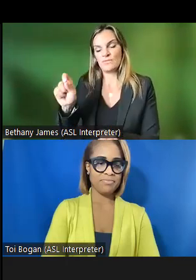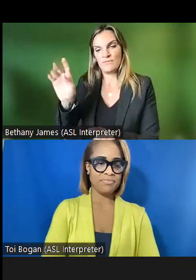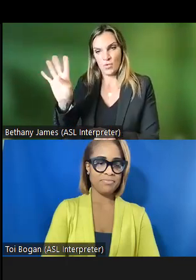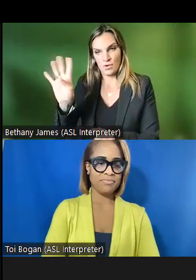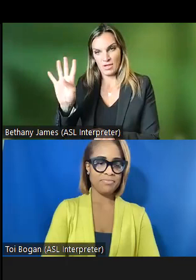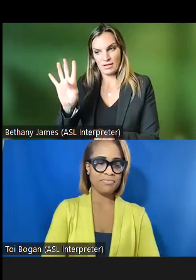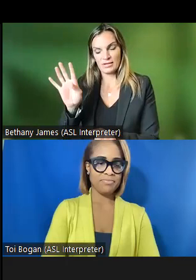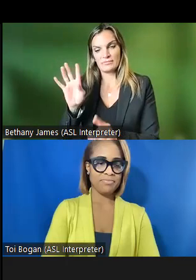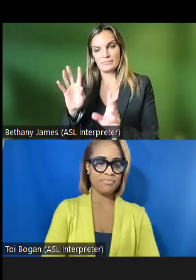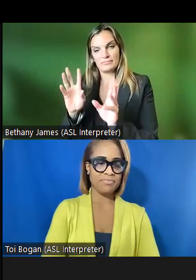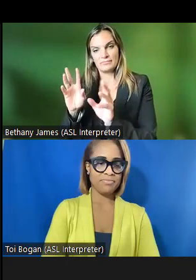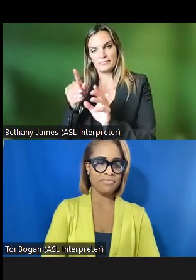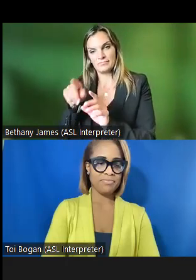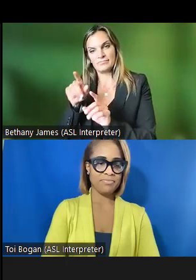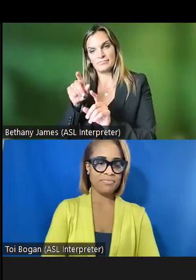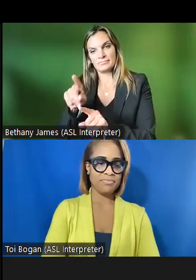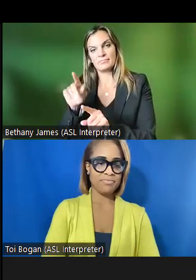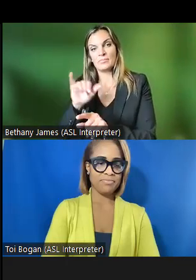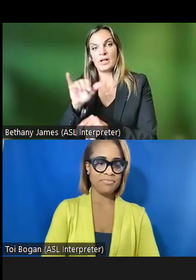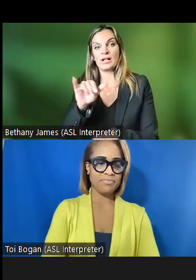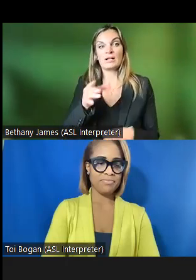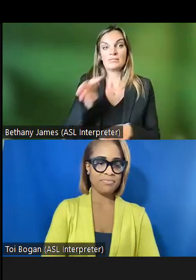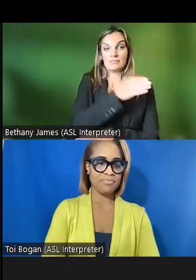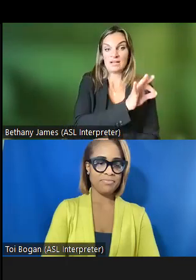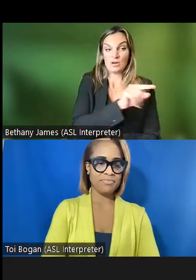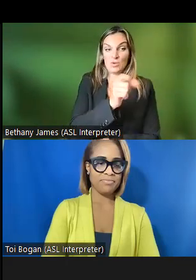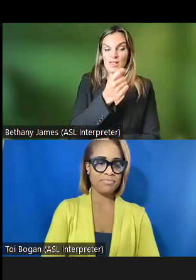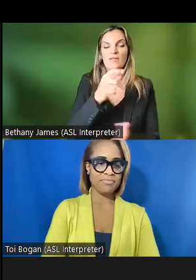have to be allowed to attend the one that's open to the general public from 9 to 11 as well.